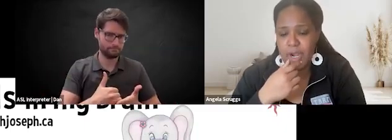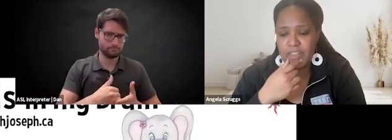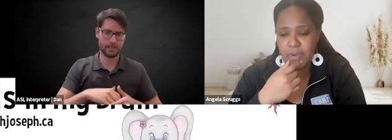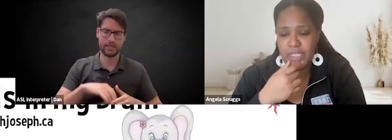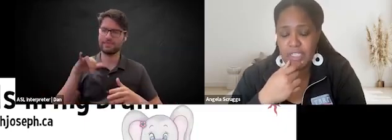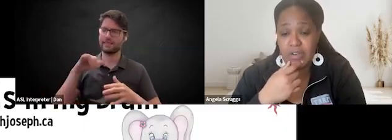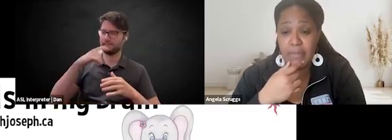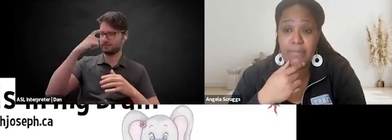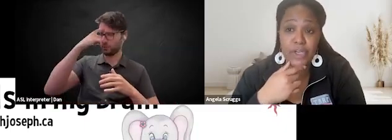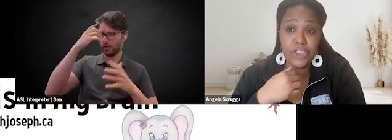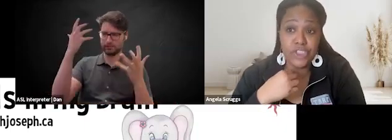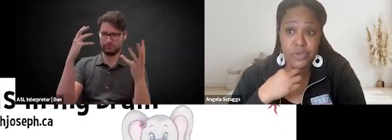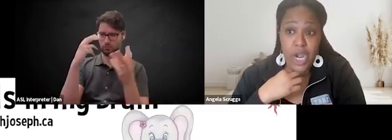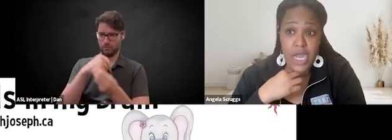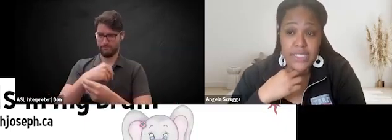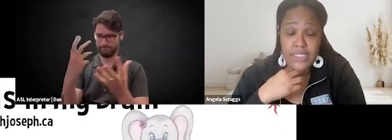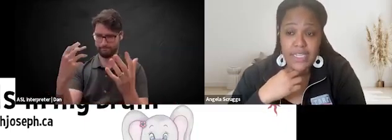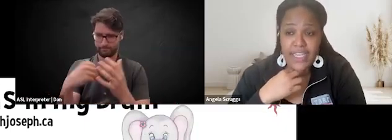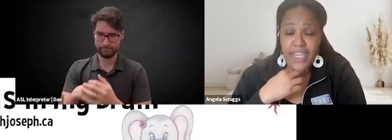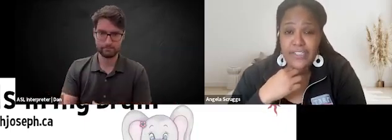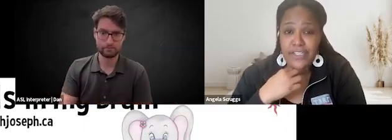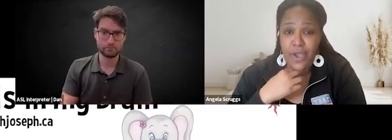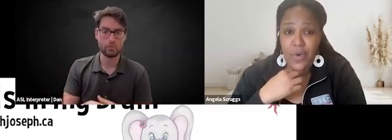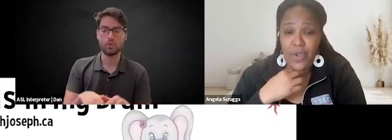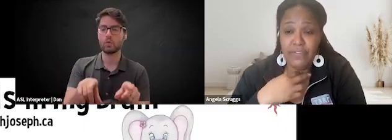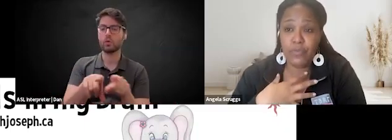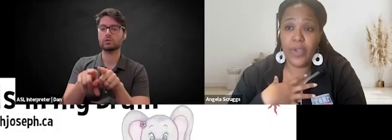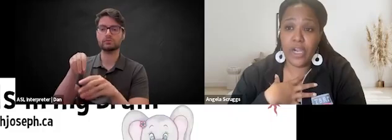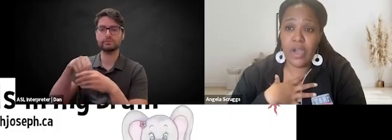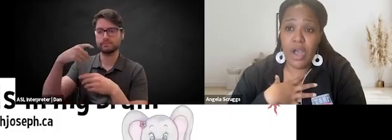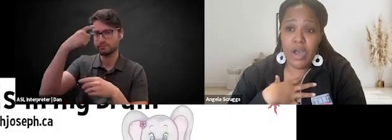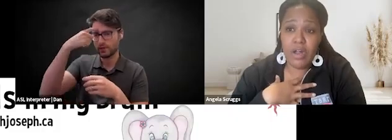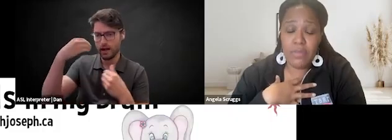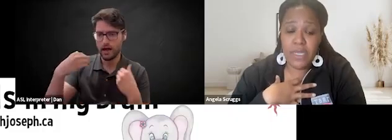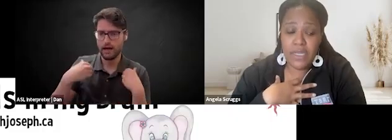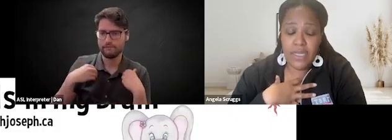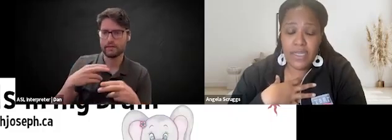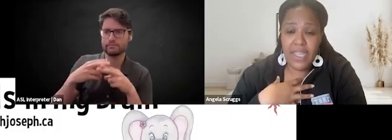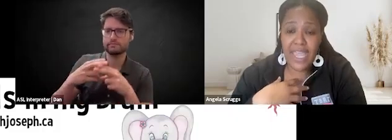a part of the brain's called our mirror neurons. And so if we are calm,